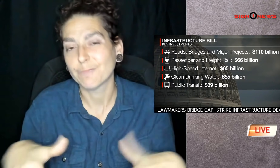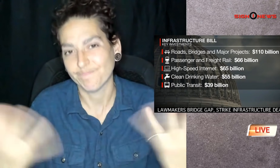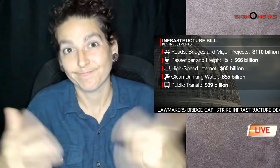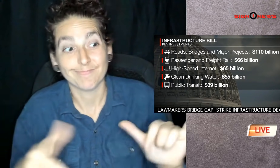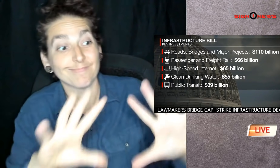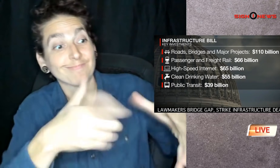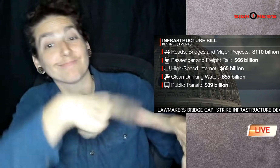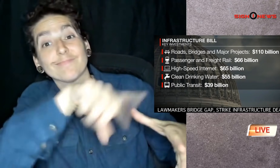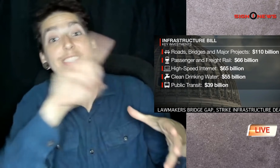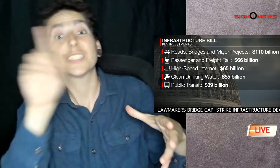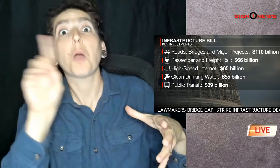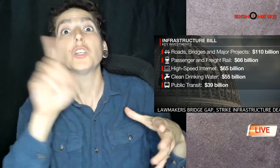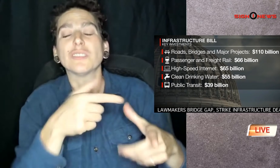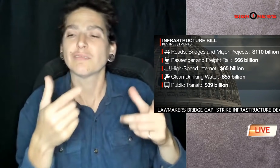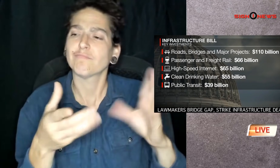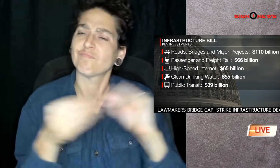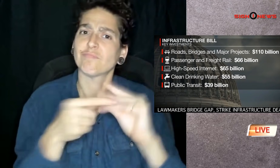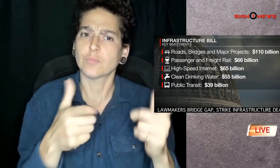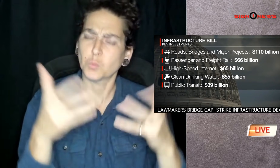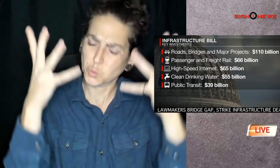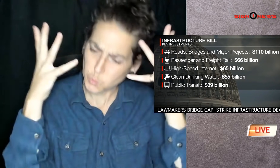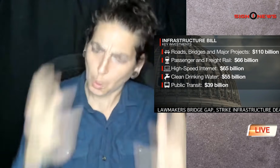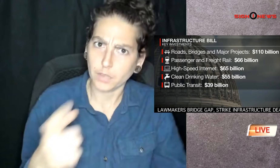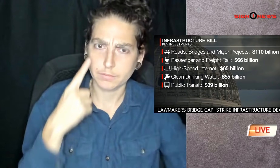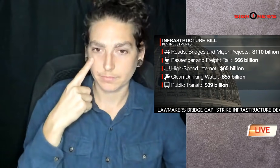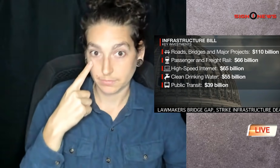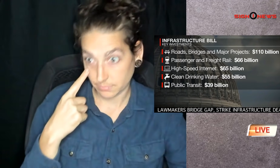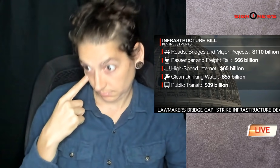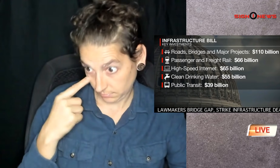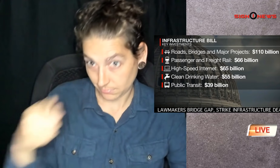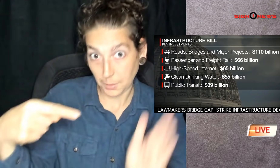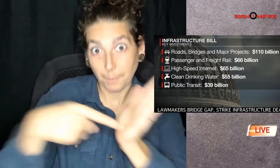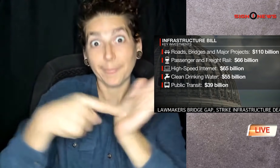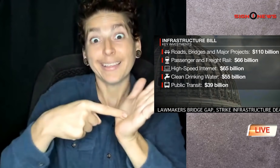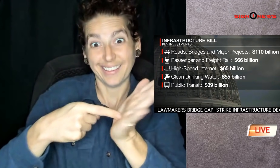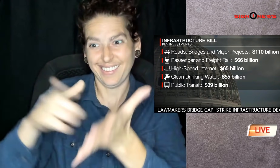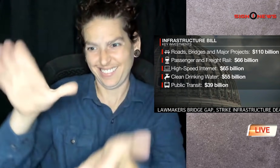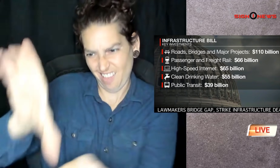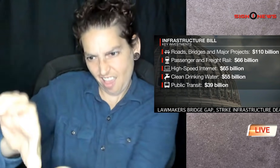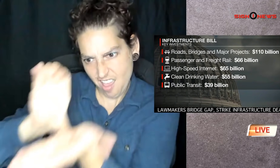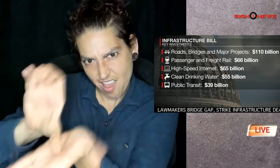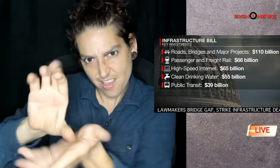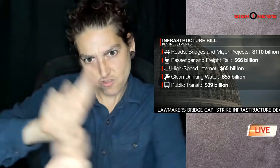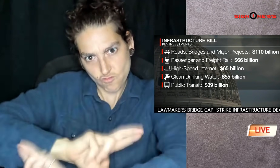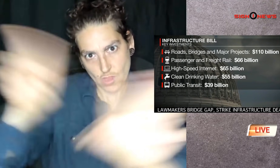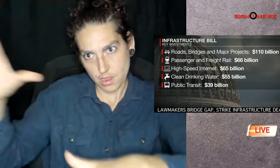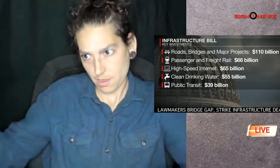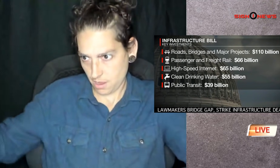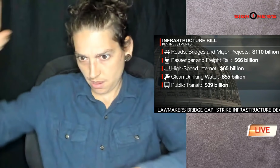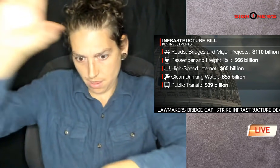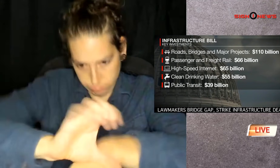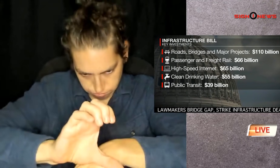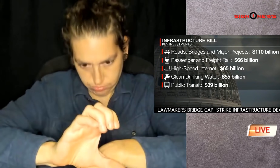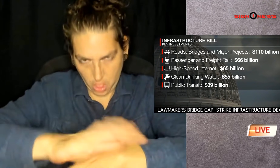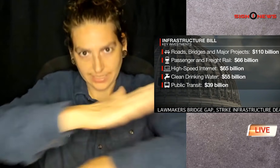Democrats say they want to see this bill packaged with the other $3.5 trillion reconciliation